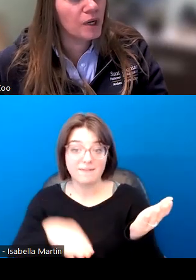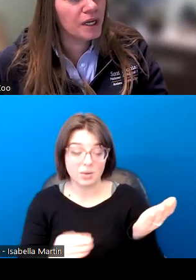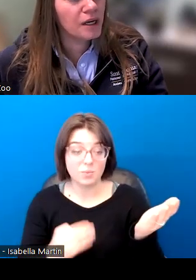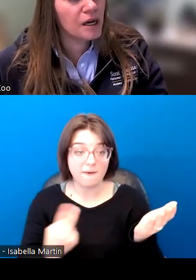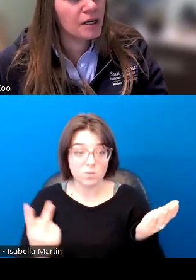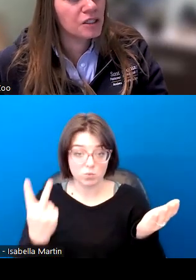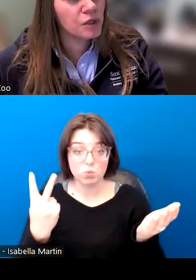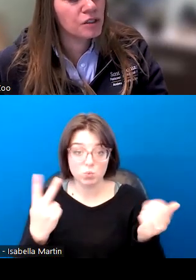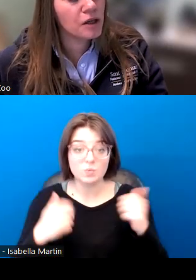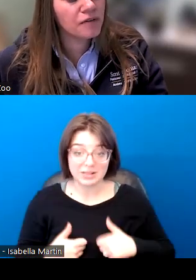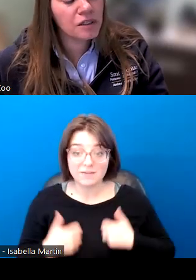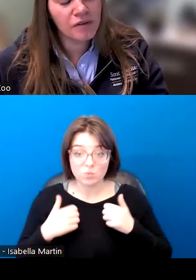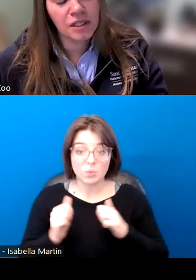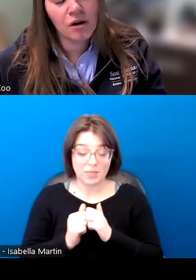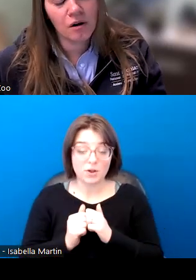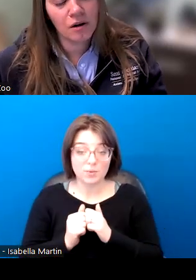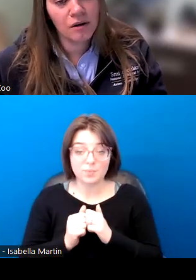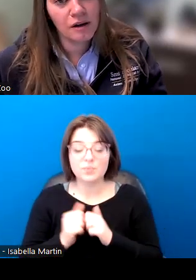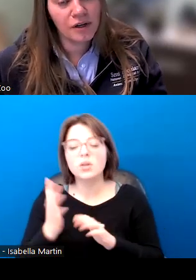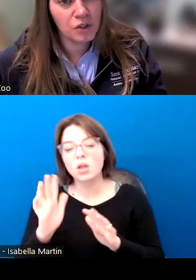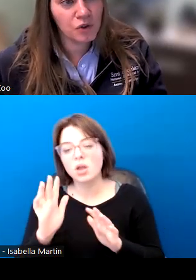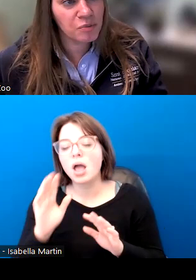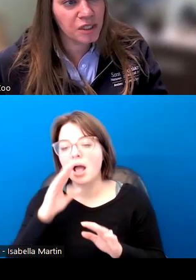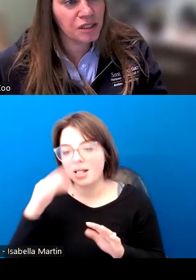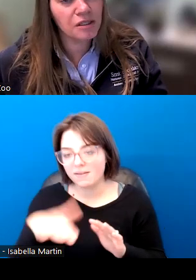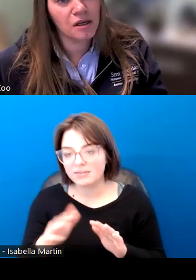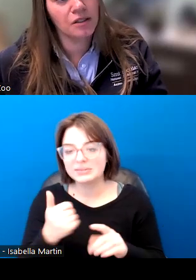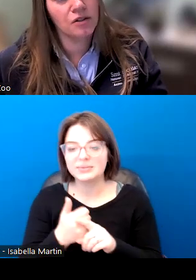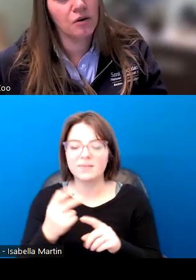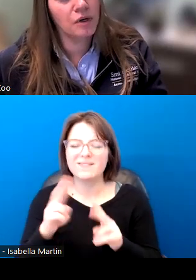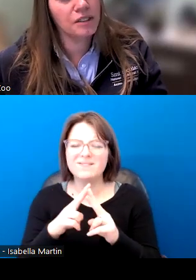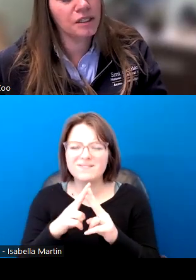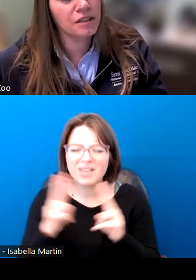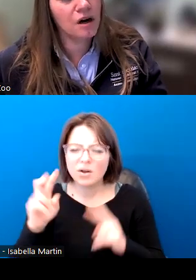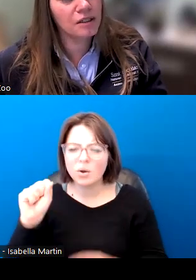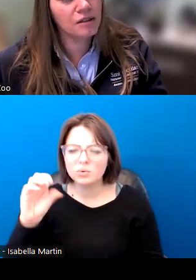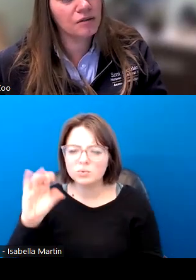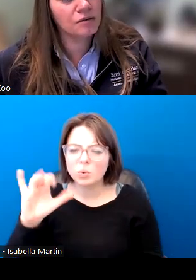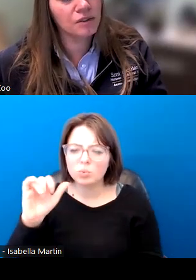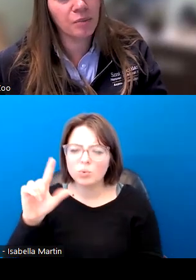we had a situation elephants obviously are a very social species and so it's it's not really